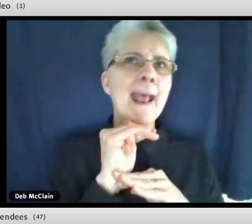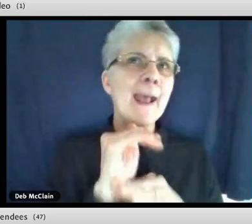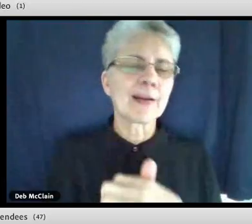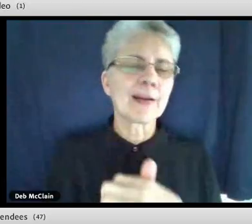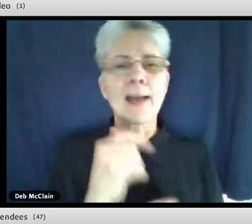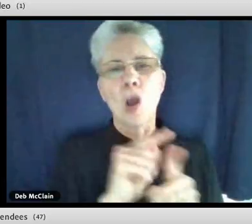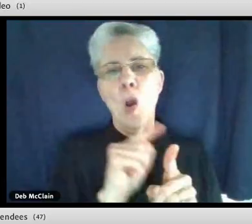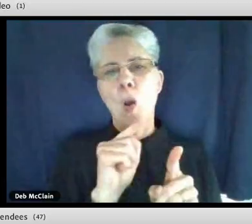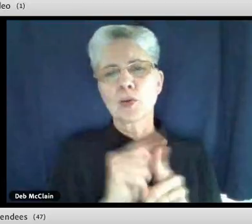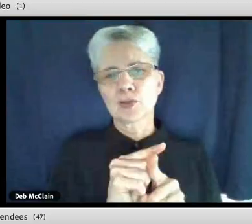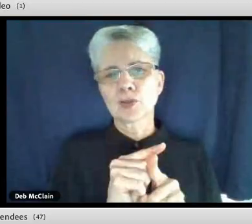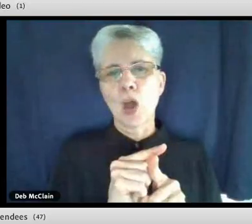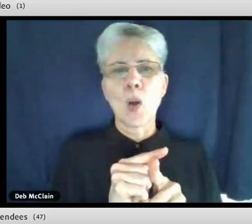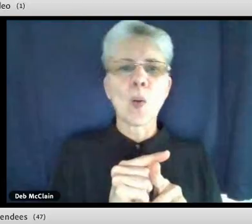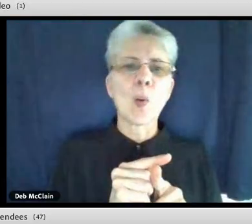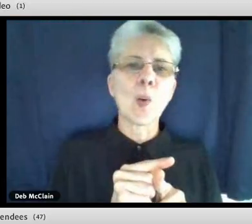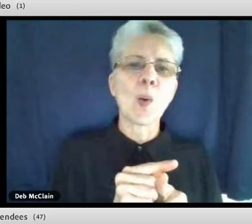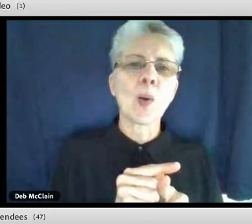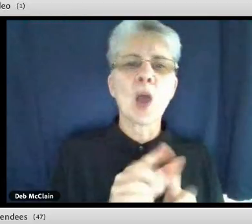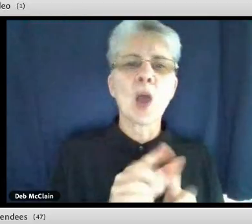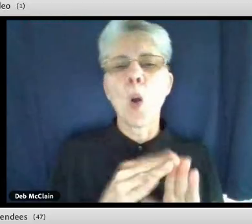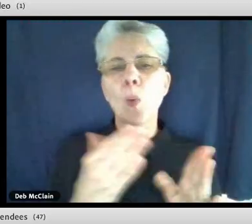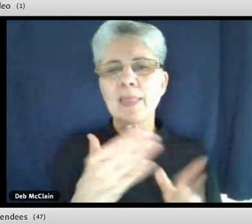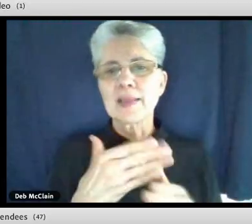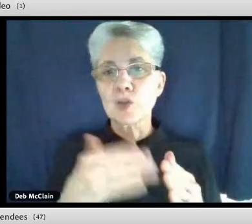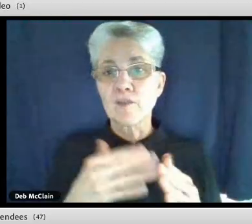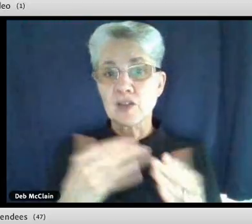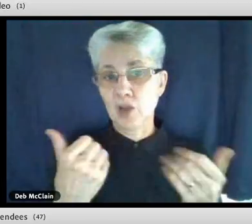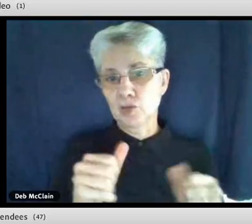open for when this is over, so I try to, you know, get take out once a week.